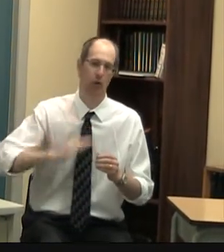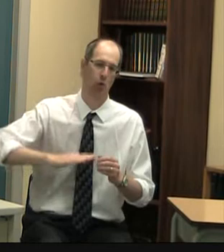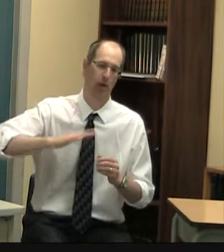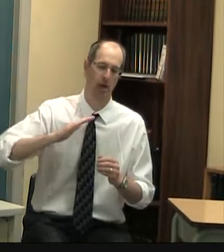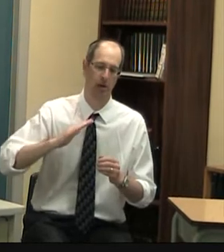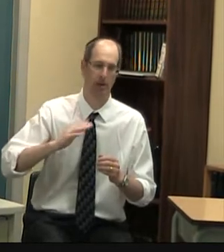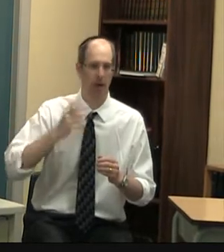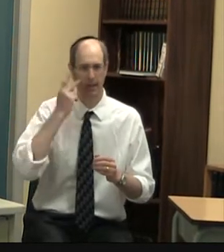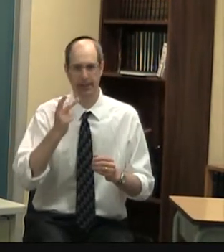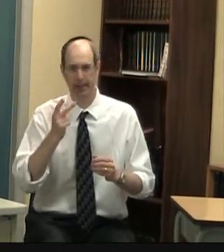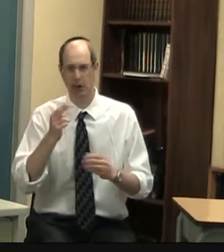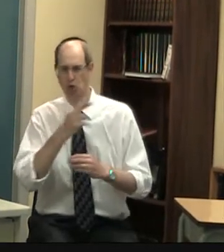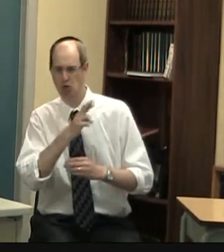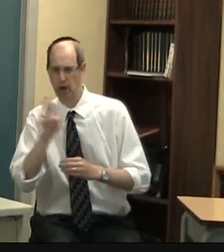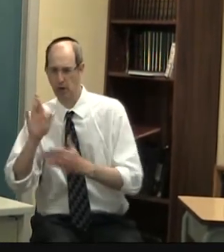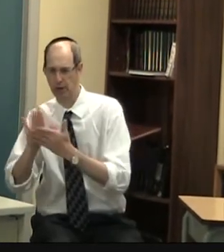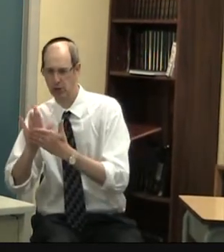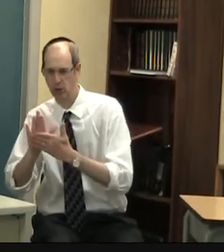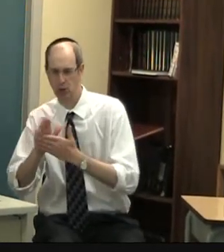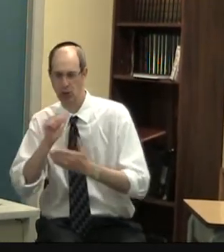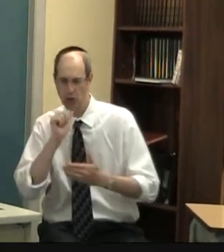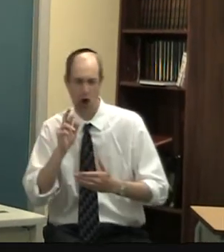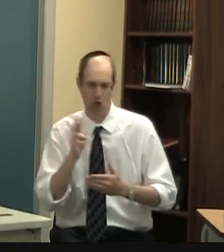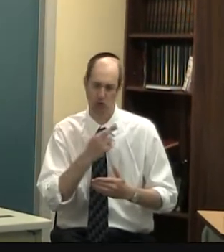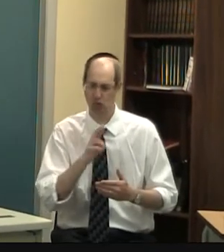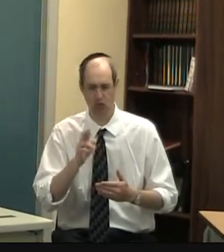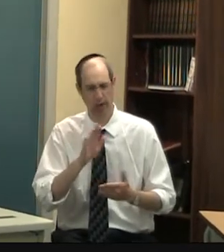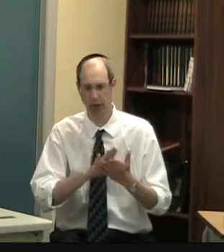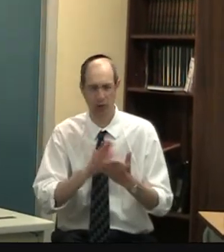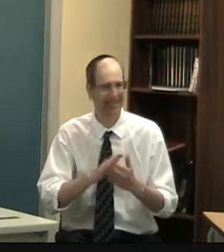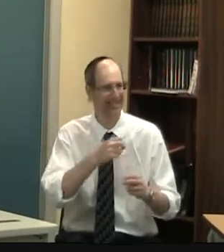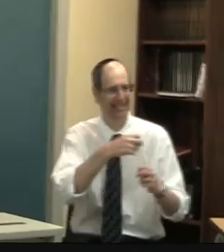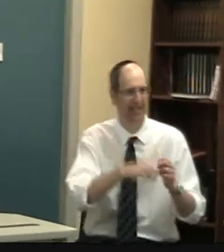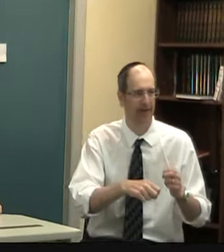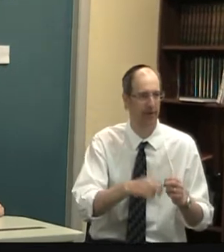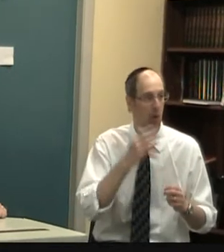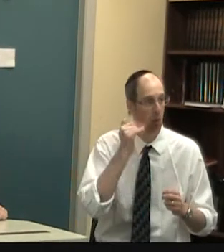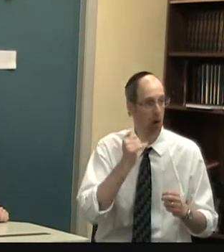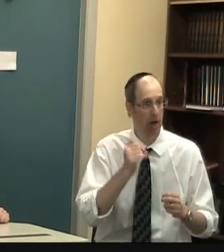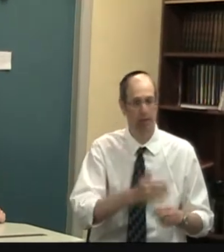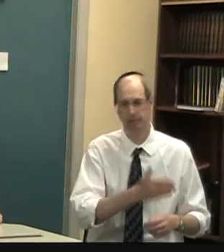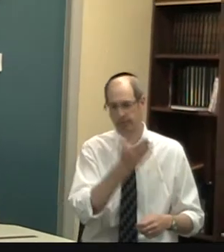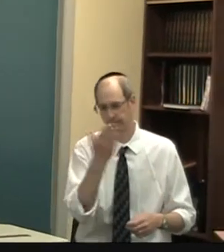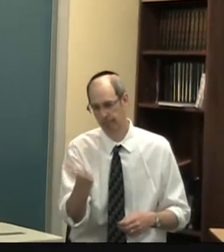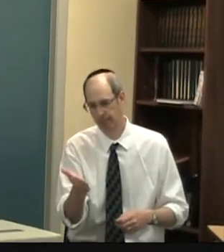kits about writing schools and that's a driving school and it's tough because of the one hand sometimes young people feel